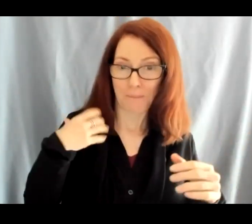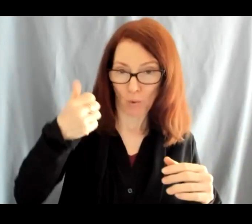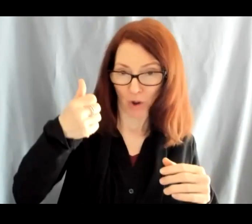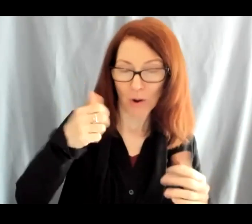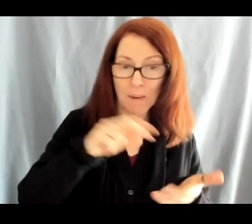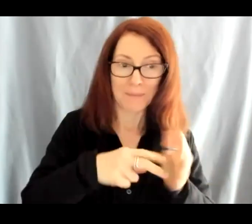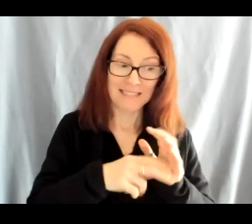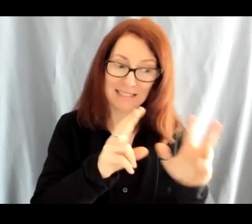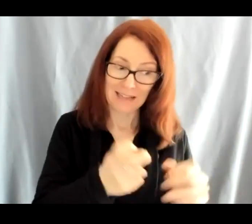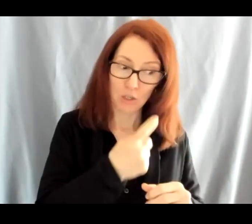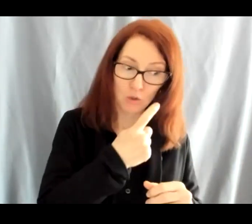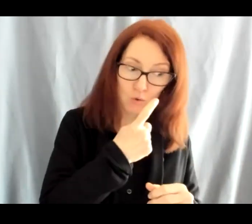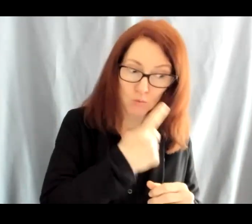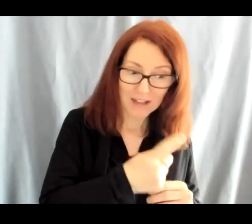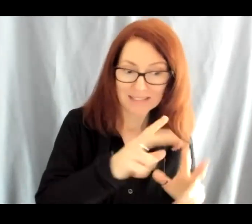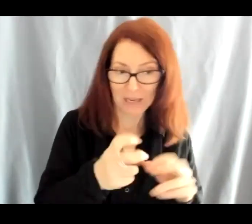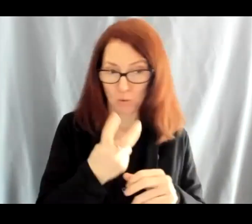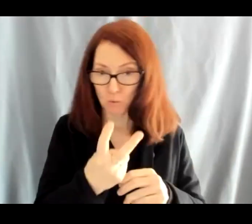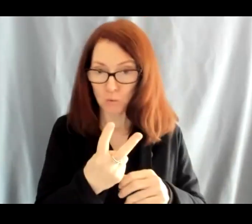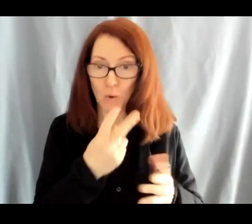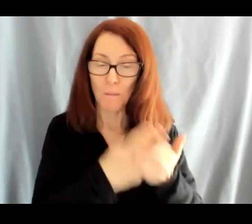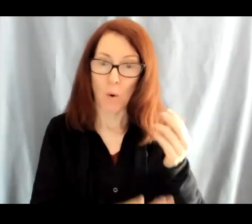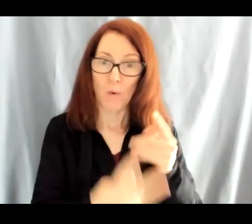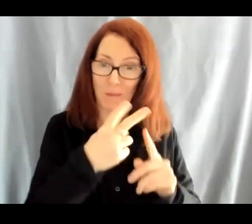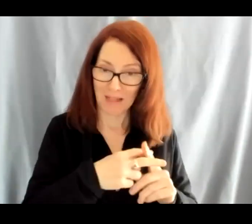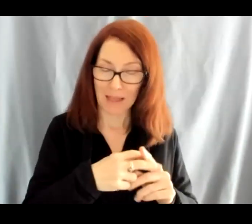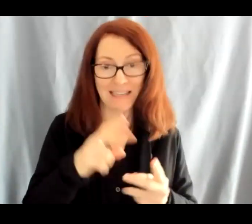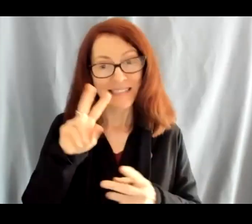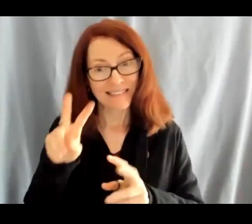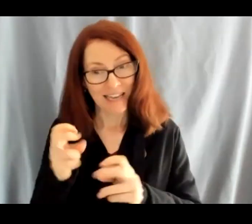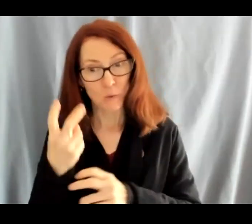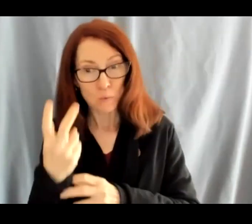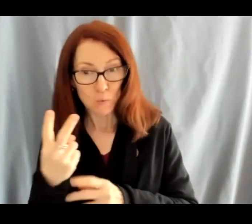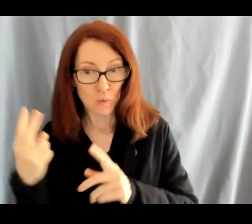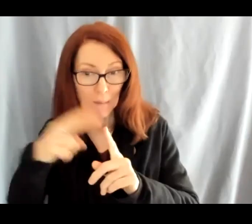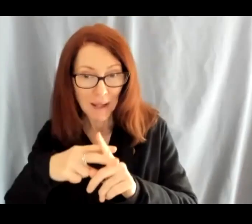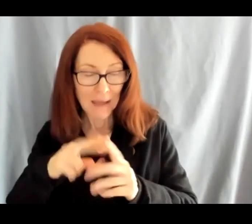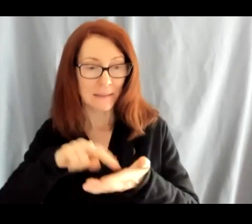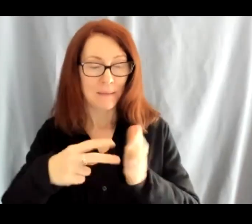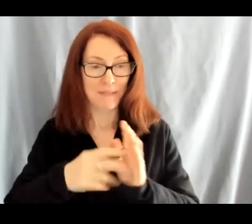and Title II applies so the office should be open to service animals because service